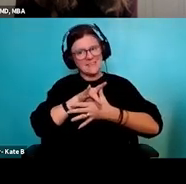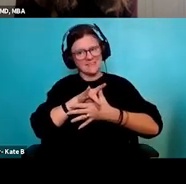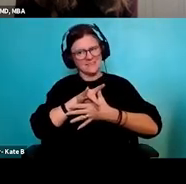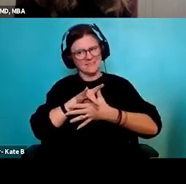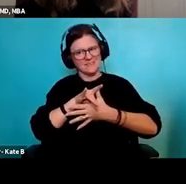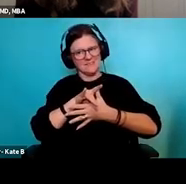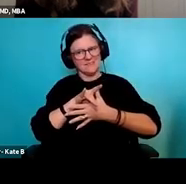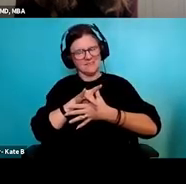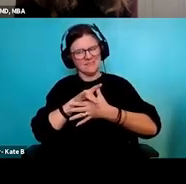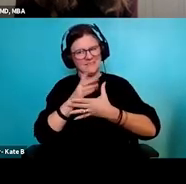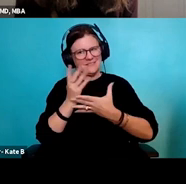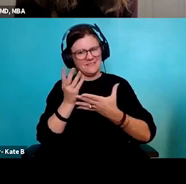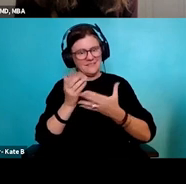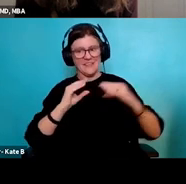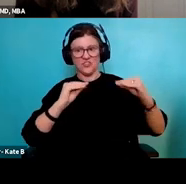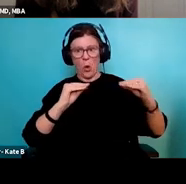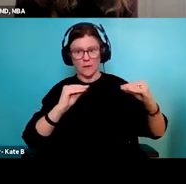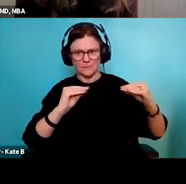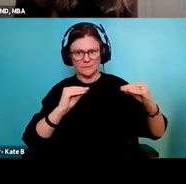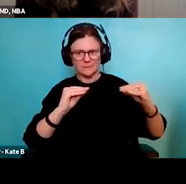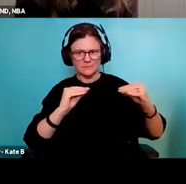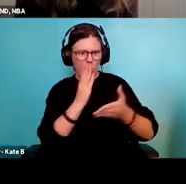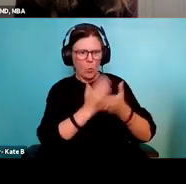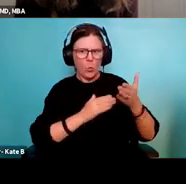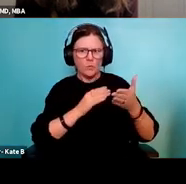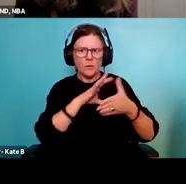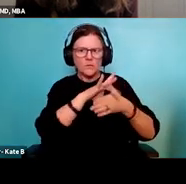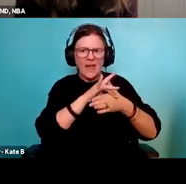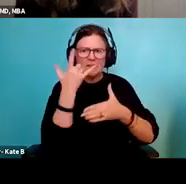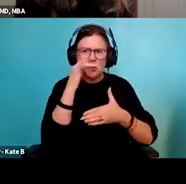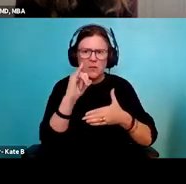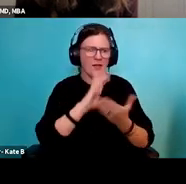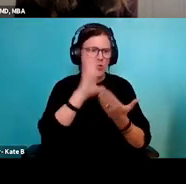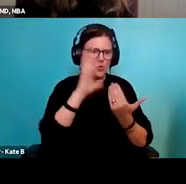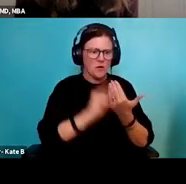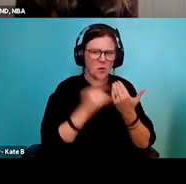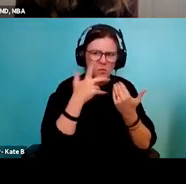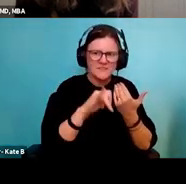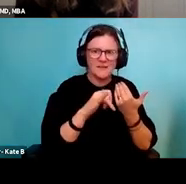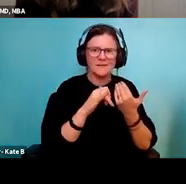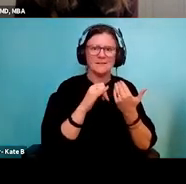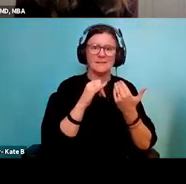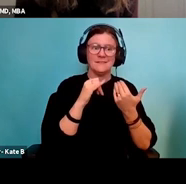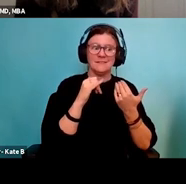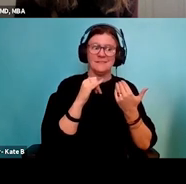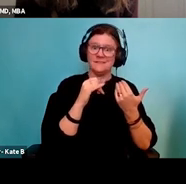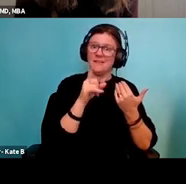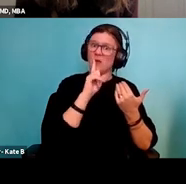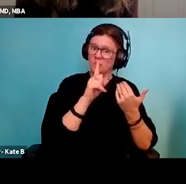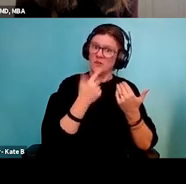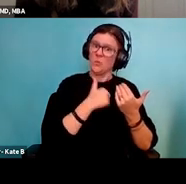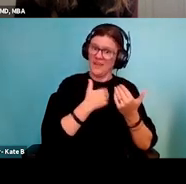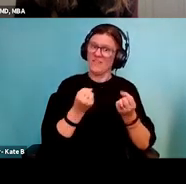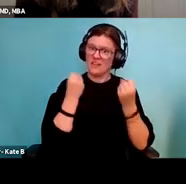are also being taught in their training programs. There is a lot to learn, so we also have to